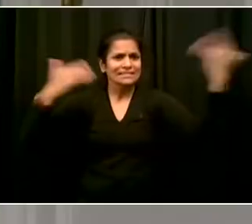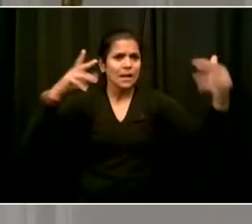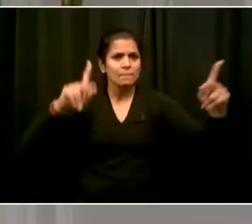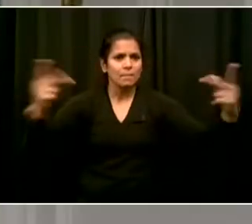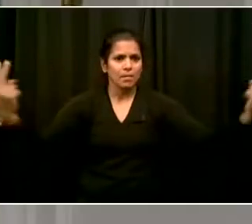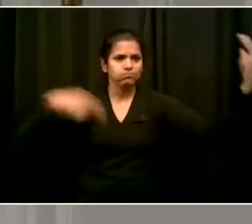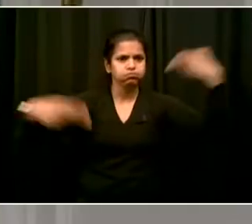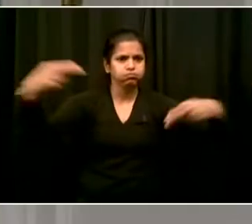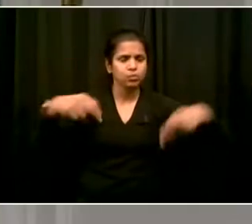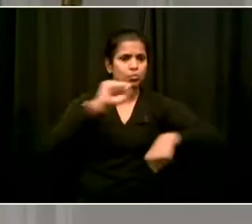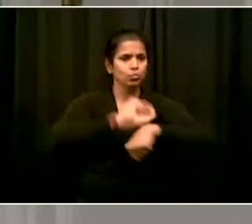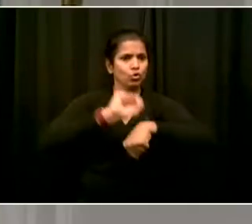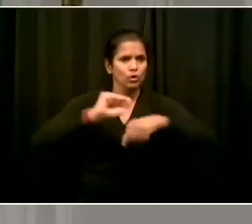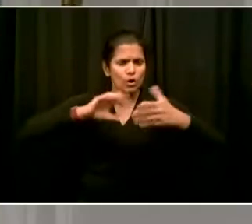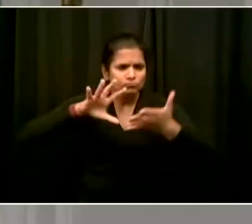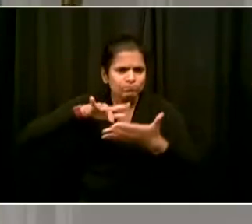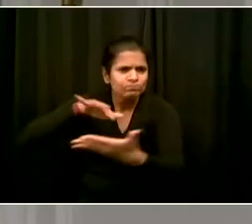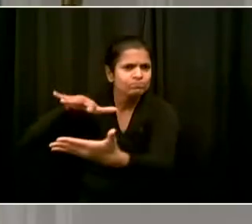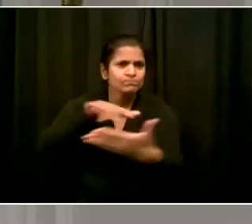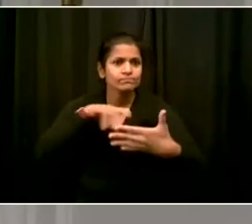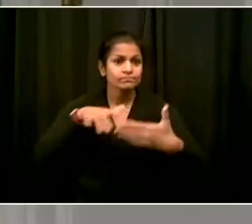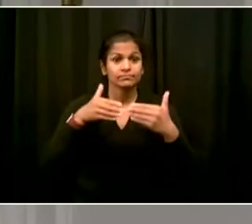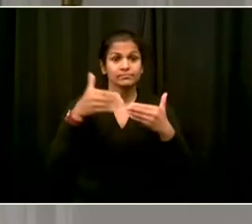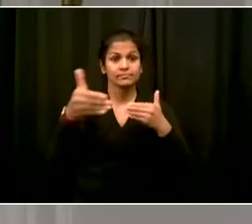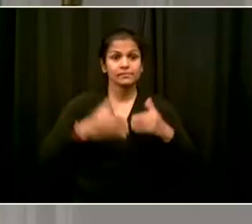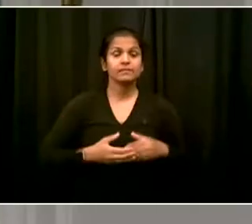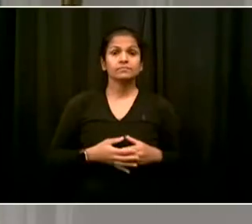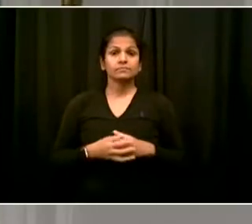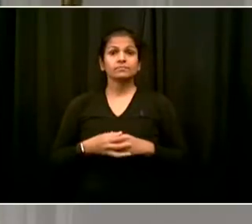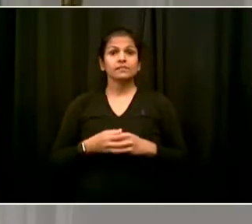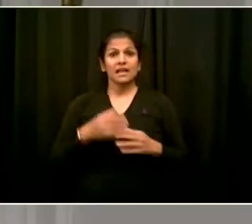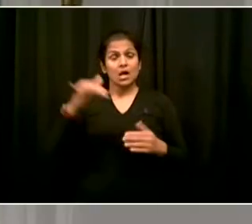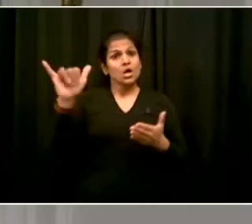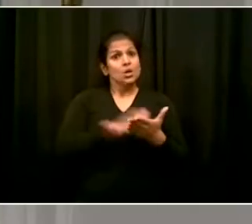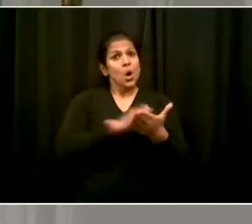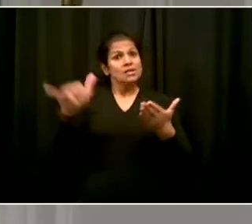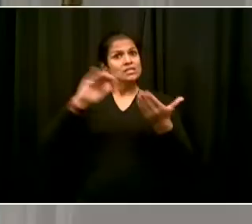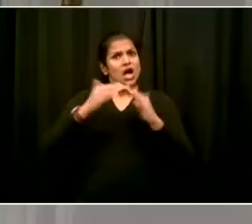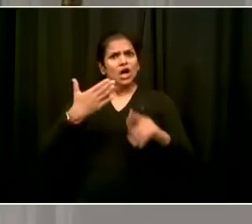TO SUPPORT TRAININGNG. I THINK ONE OF THE THINGS WE'VE LEARNED IN PUBLIC C ALHETH THROUGHOUT THE WORLD. WE REALLY NEED A